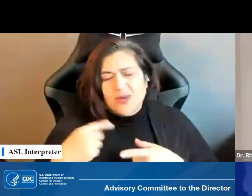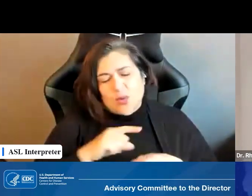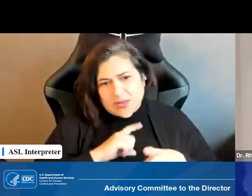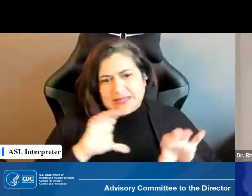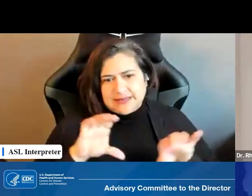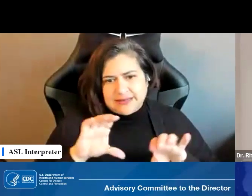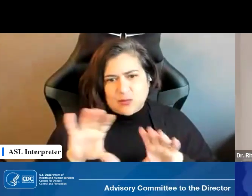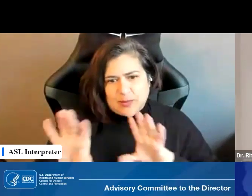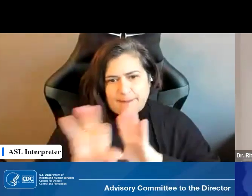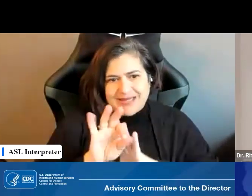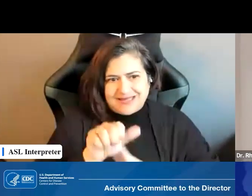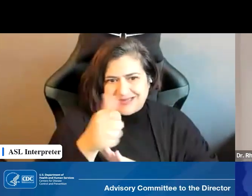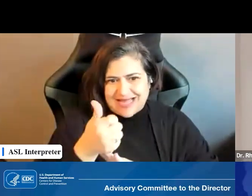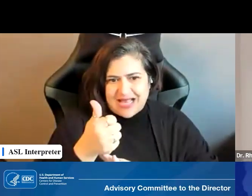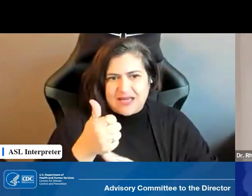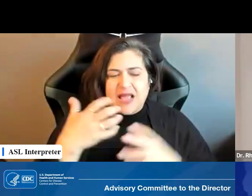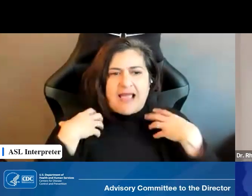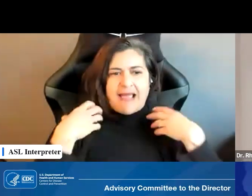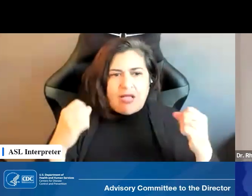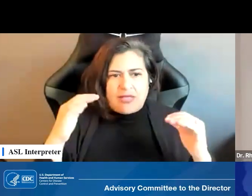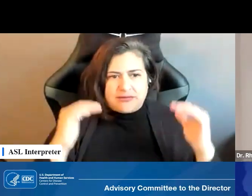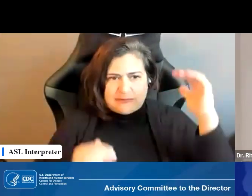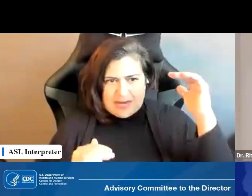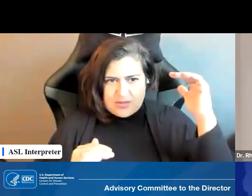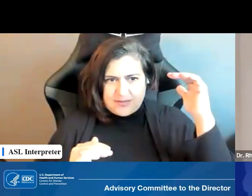10 health disparities and we basically said, you know what?